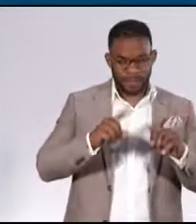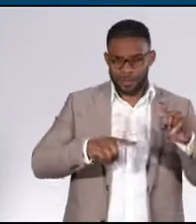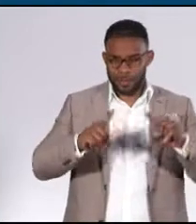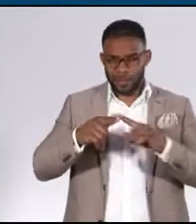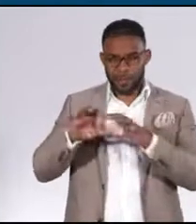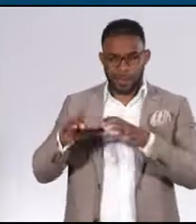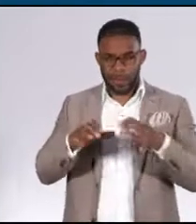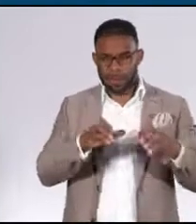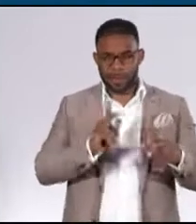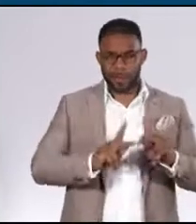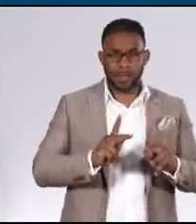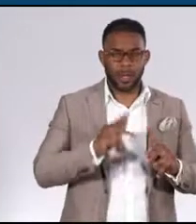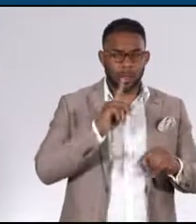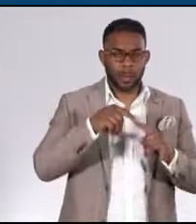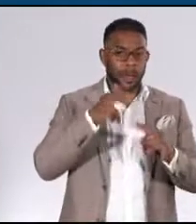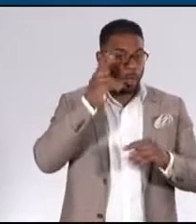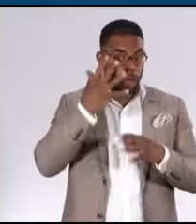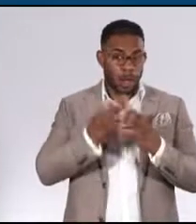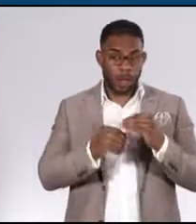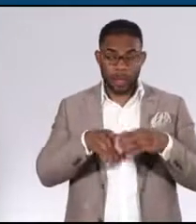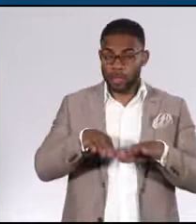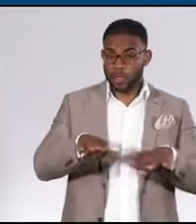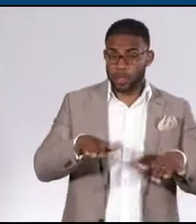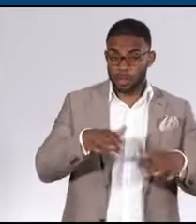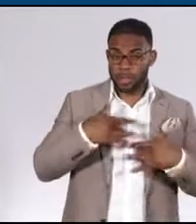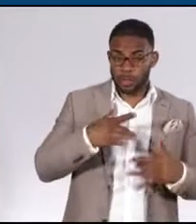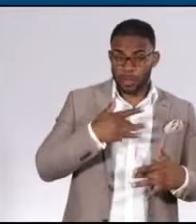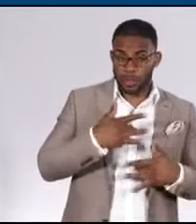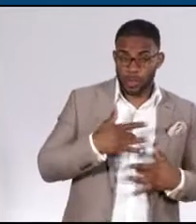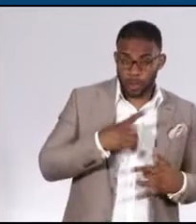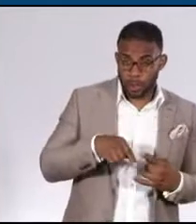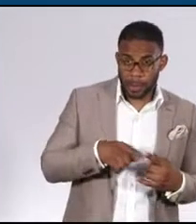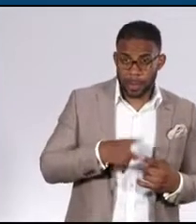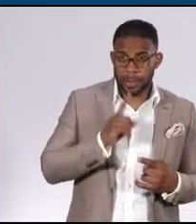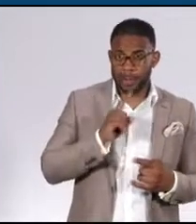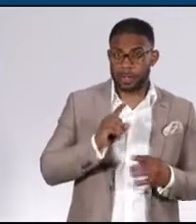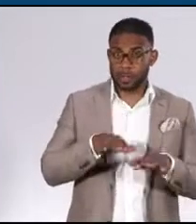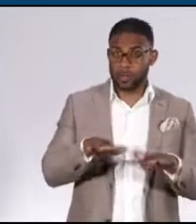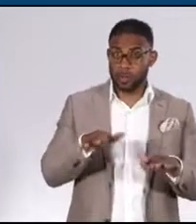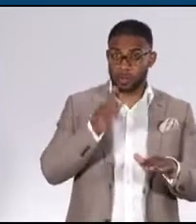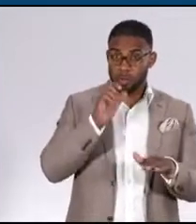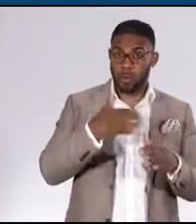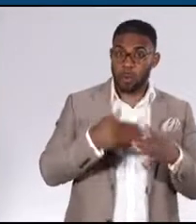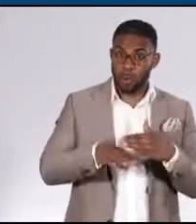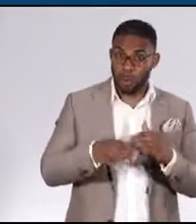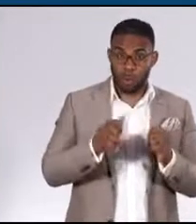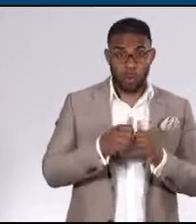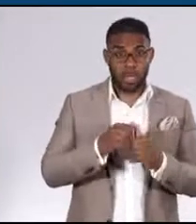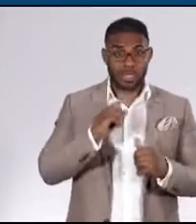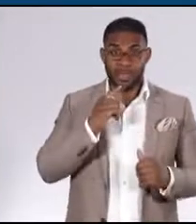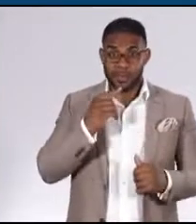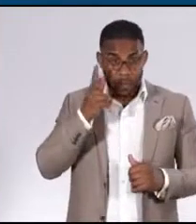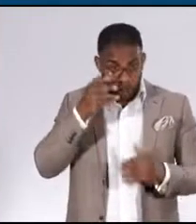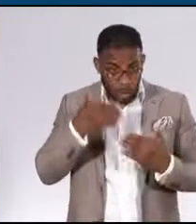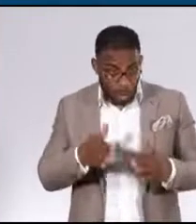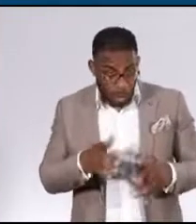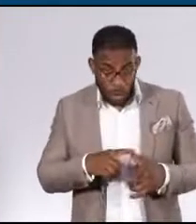When we talk about hearing loss in children, we're typically concerned about is children who are born with a severe hearing law, so even profoundly deaf